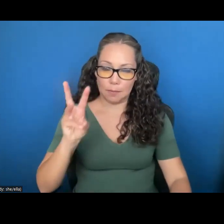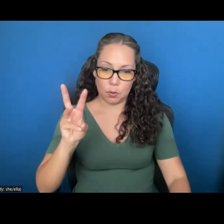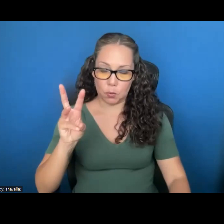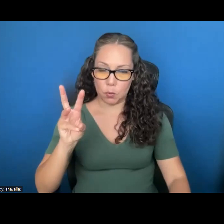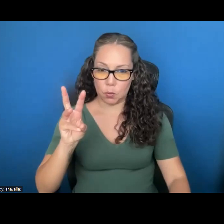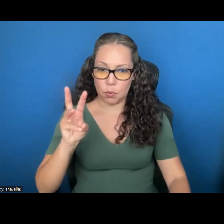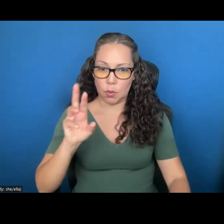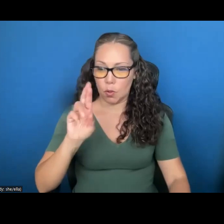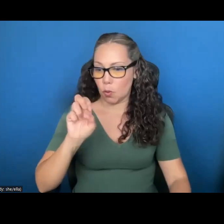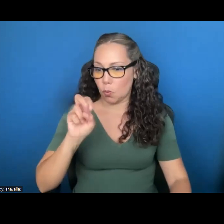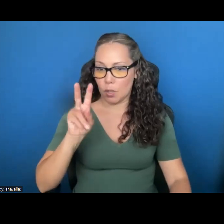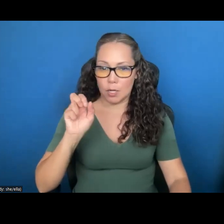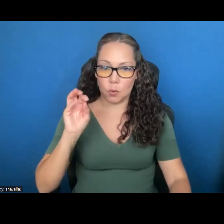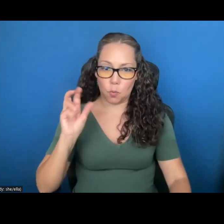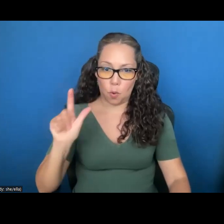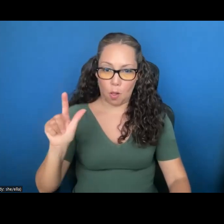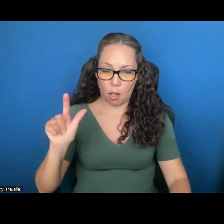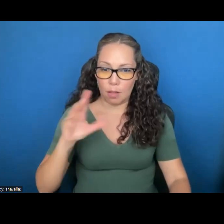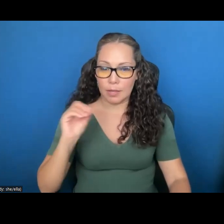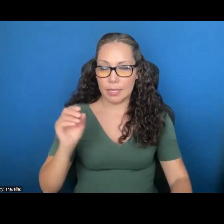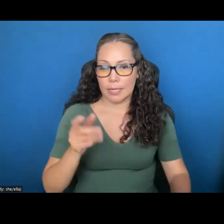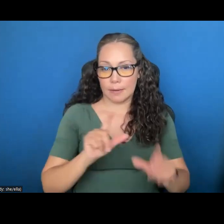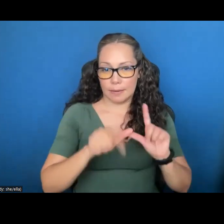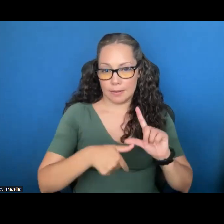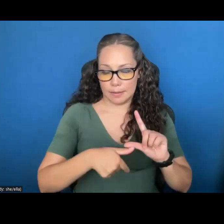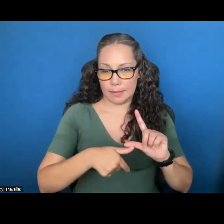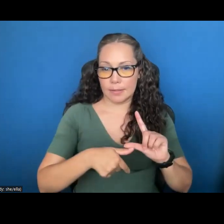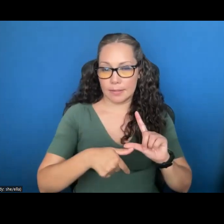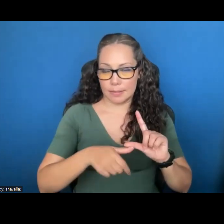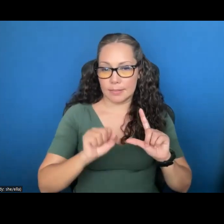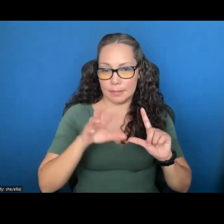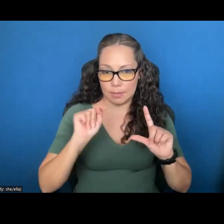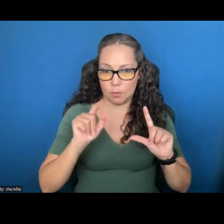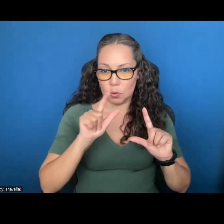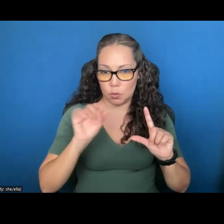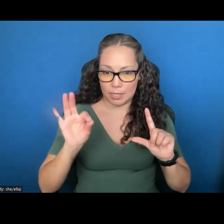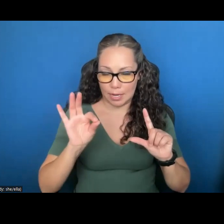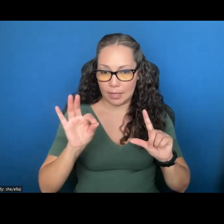expires on February 29th 2024 um we do intend to renew the waiver for another